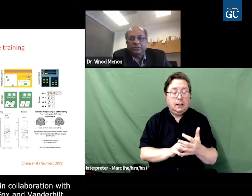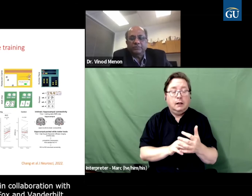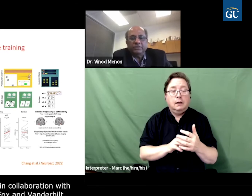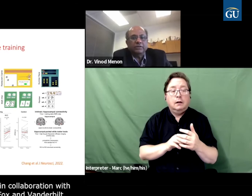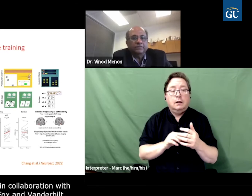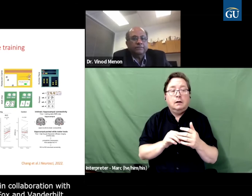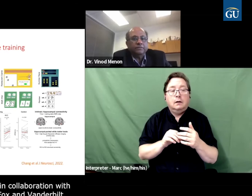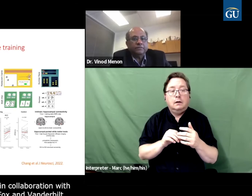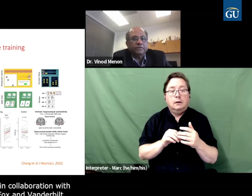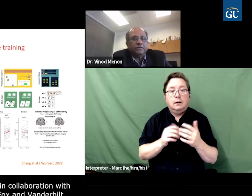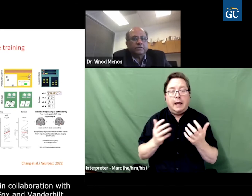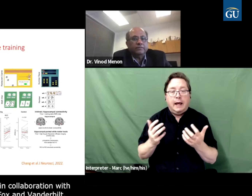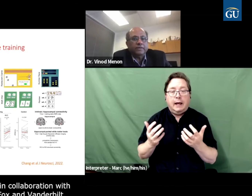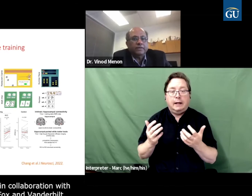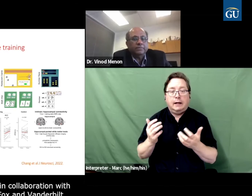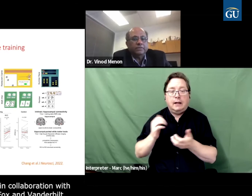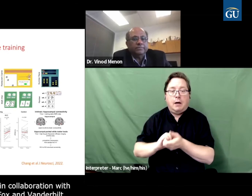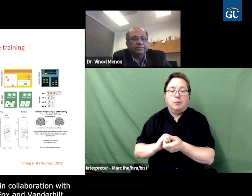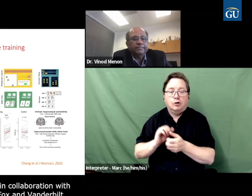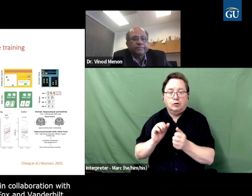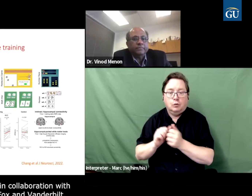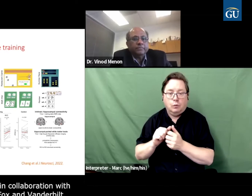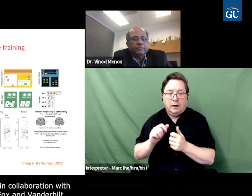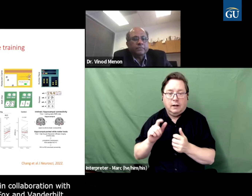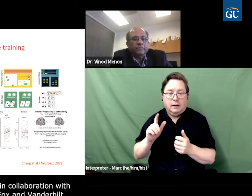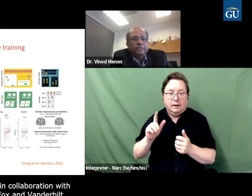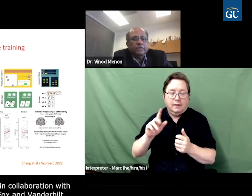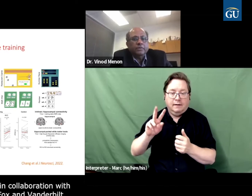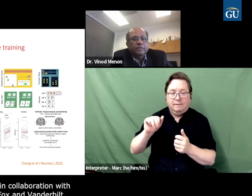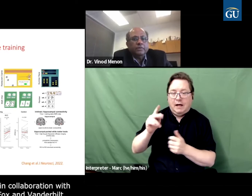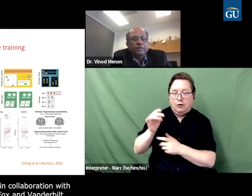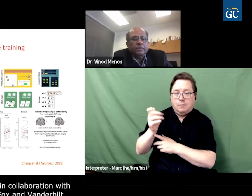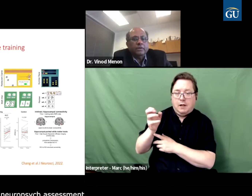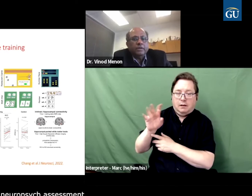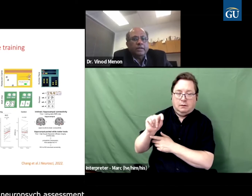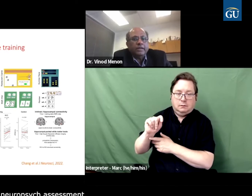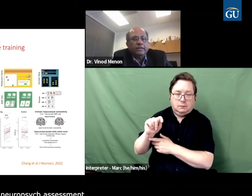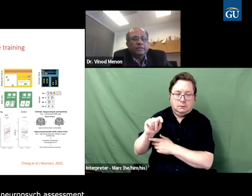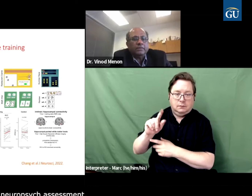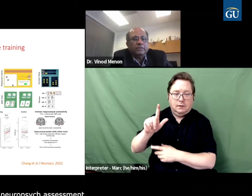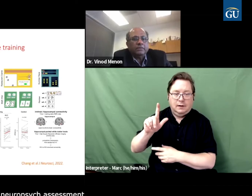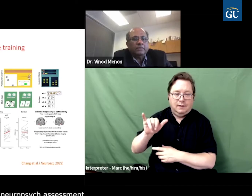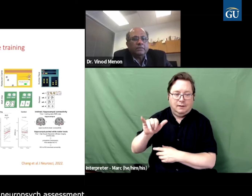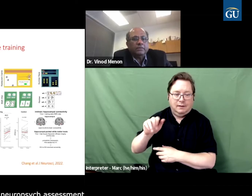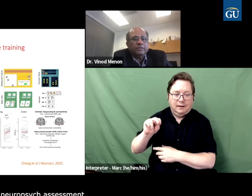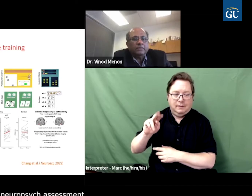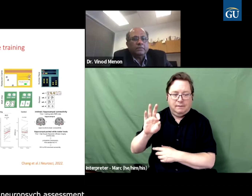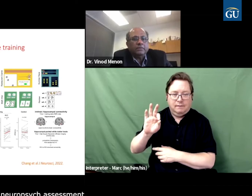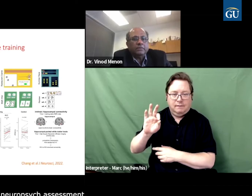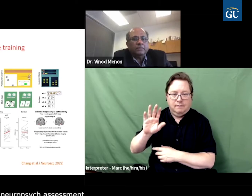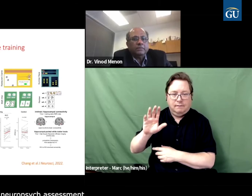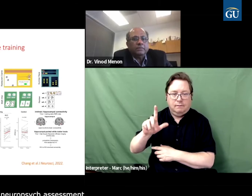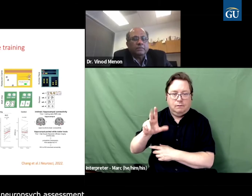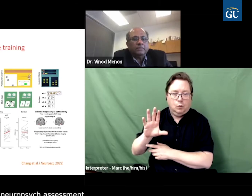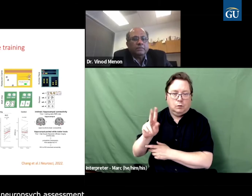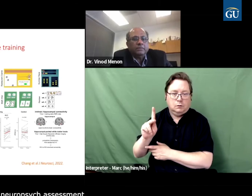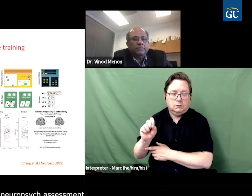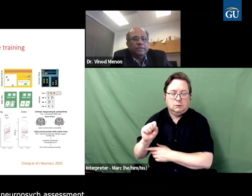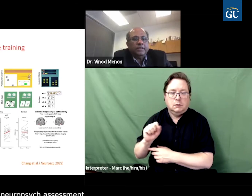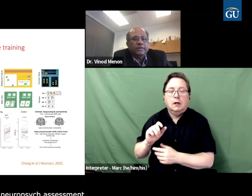working in collaboration with lynn fox and vanderbilt and